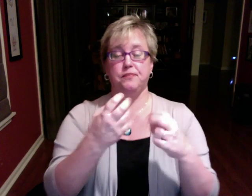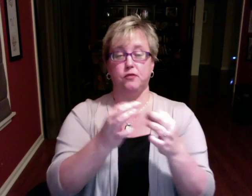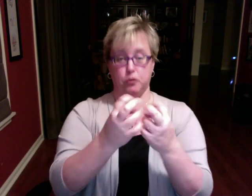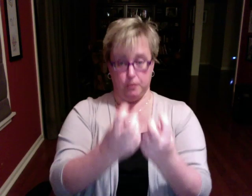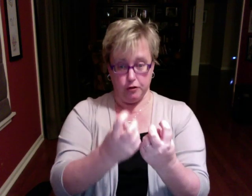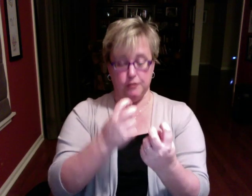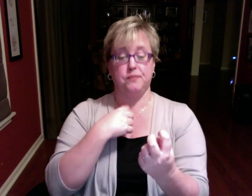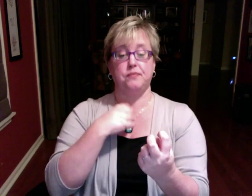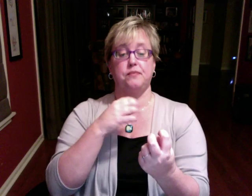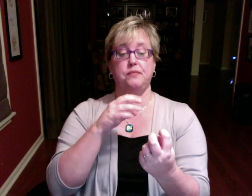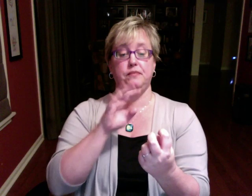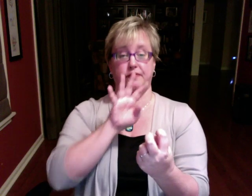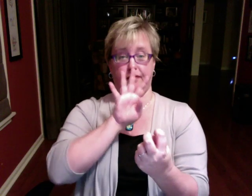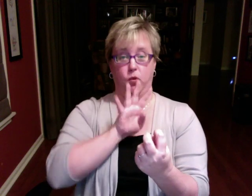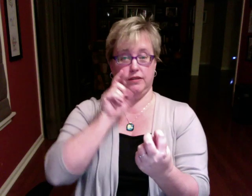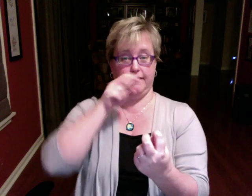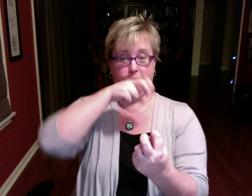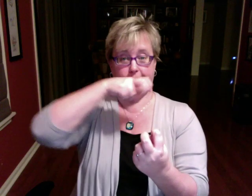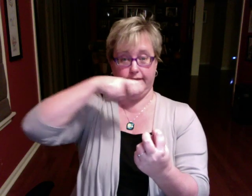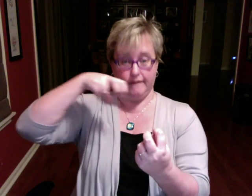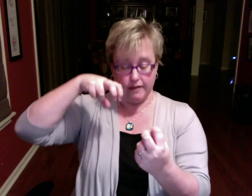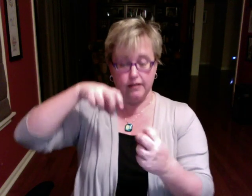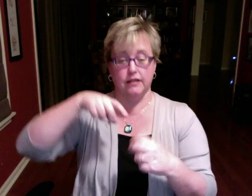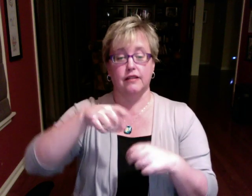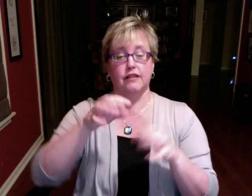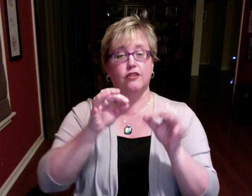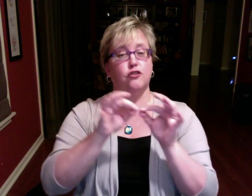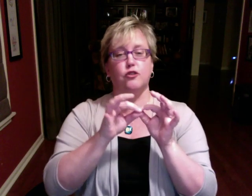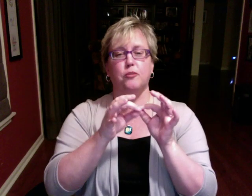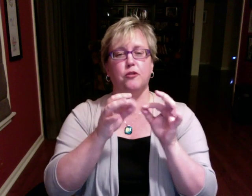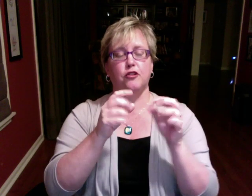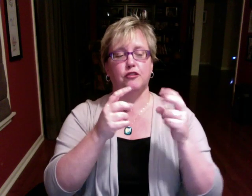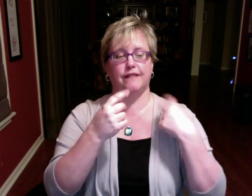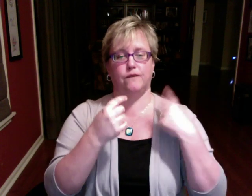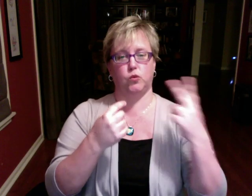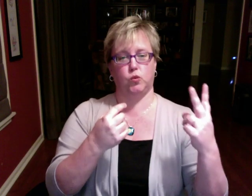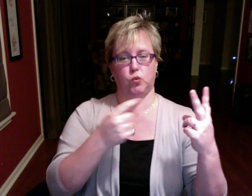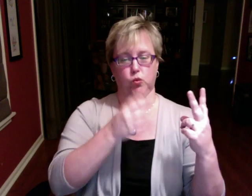The 4 Deaf people were sitting on high stools while our interpreters sat in front of us in regular chairs.